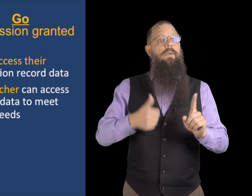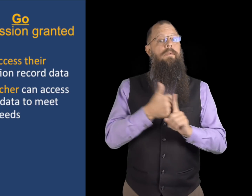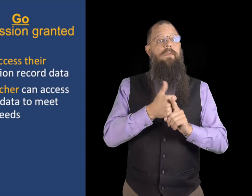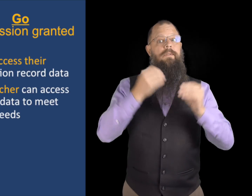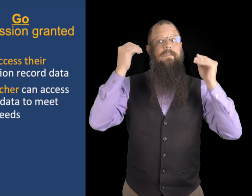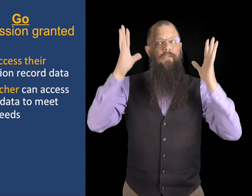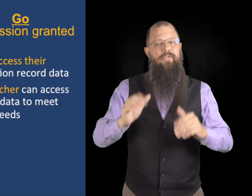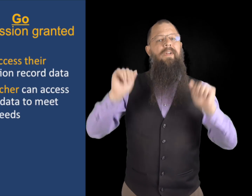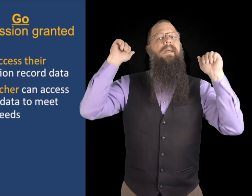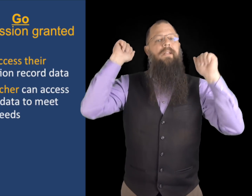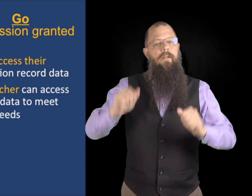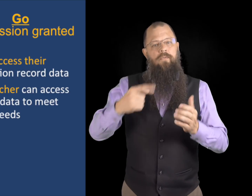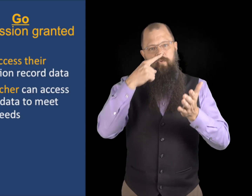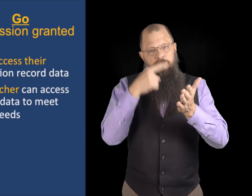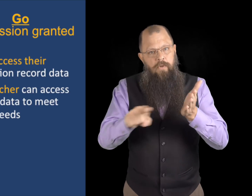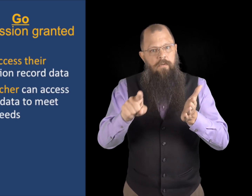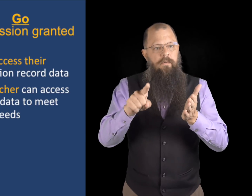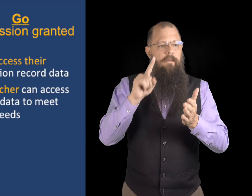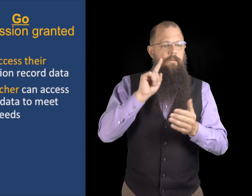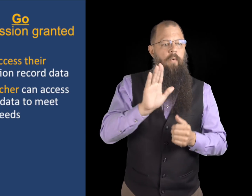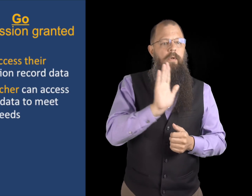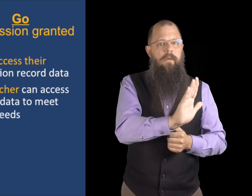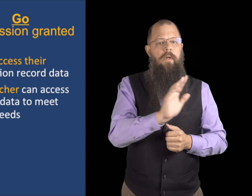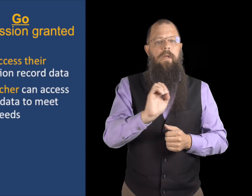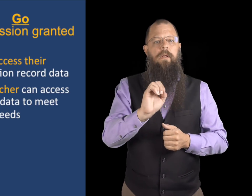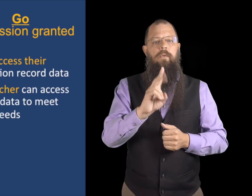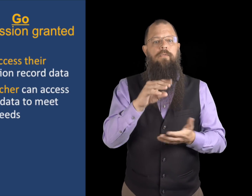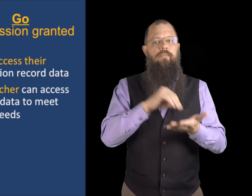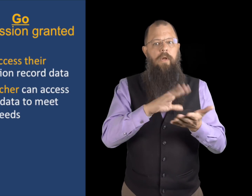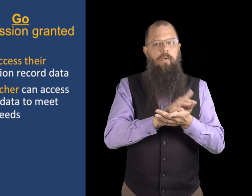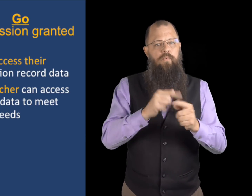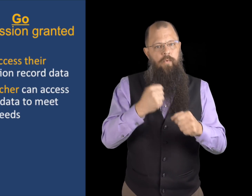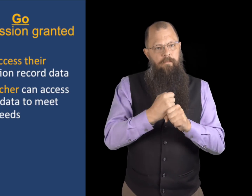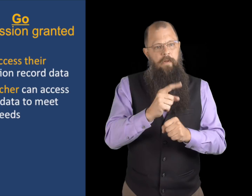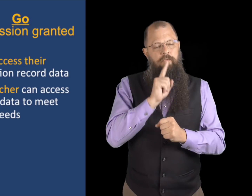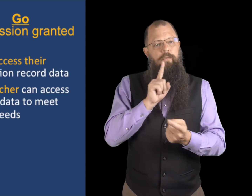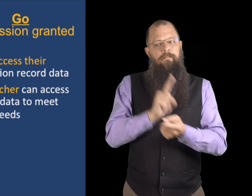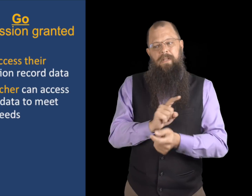The student's teacher can also access the students data to meet their educational